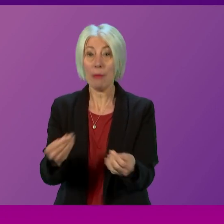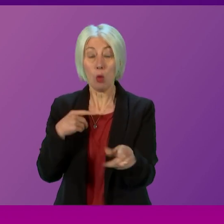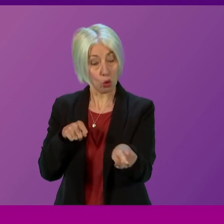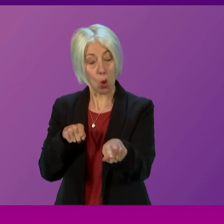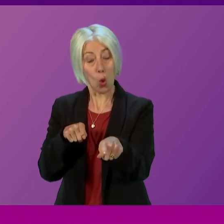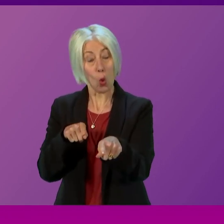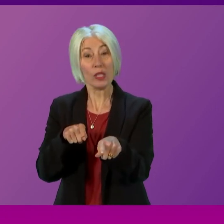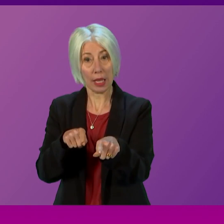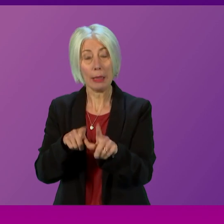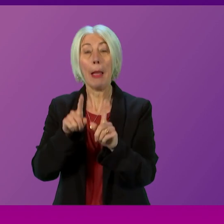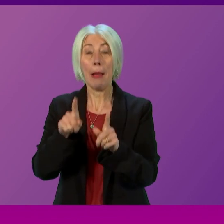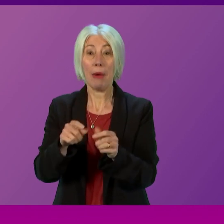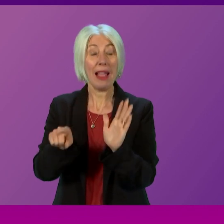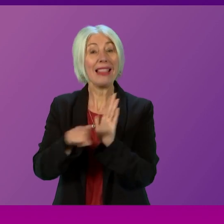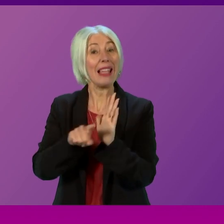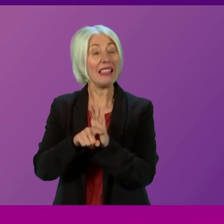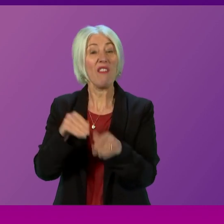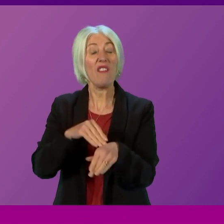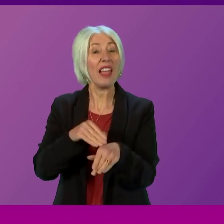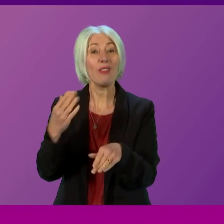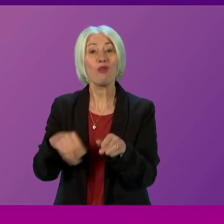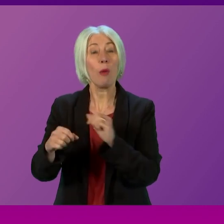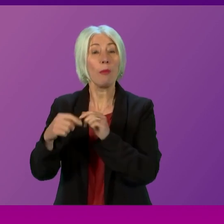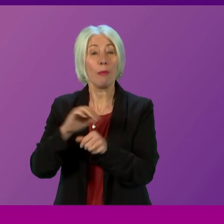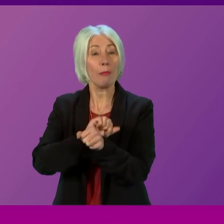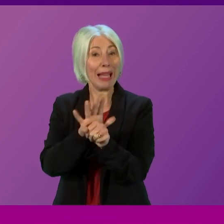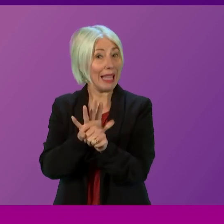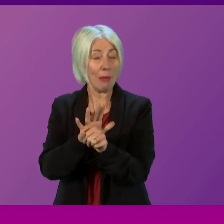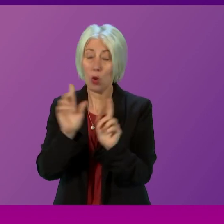negative impact of the pandemic cannot be ignored—in Scotland or elsewhere. In fact,